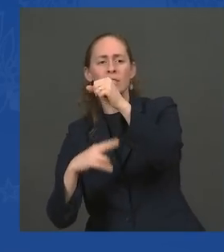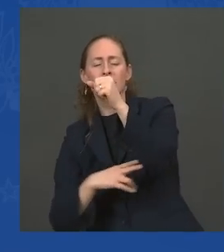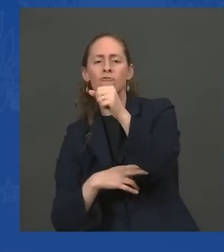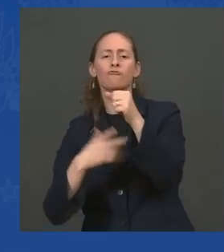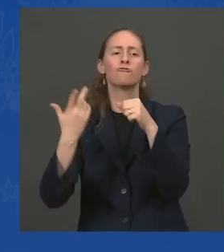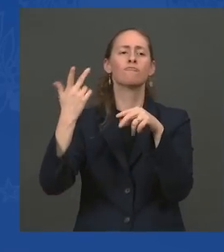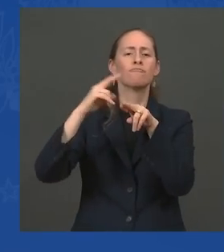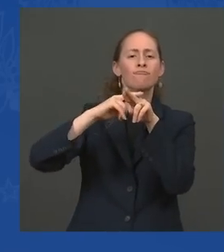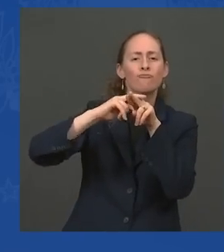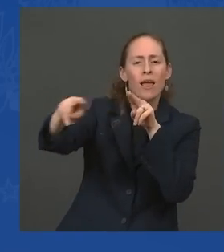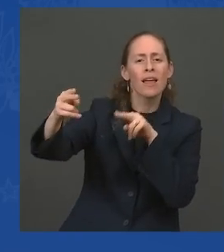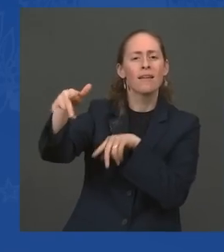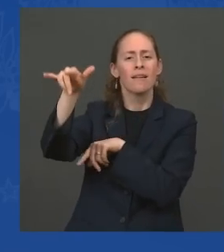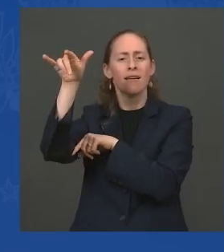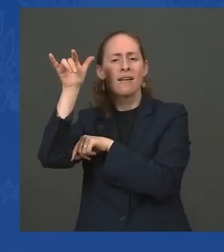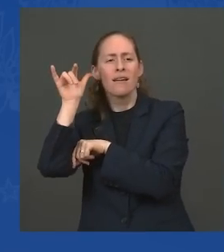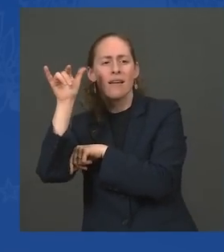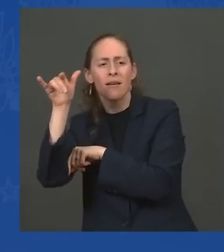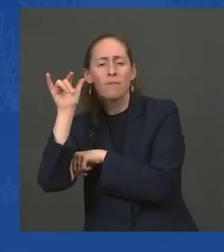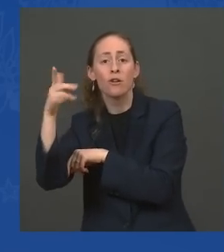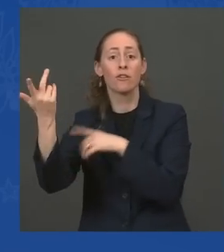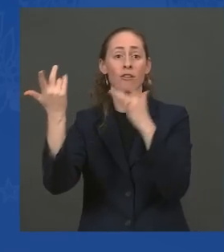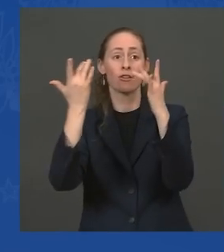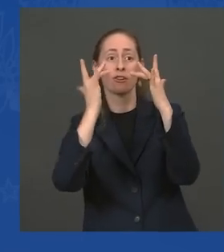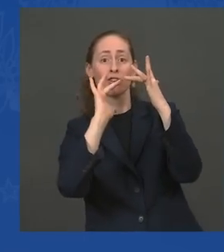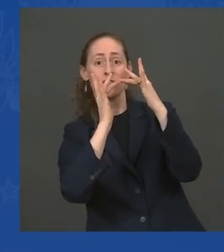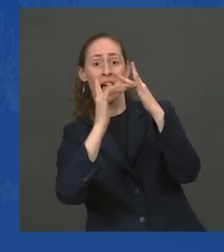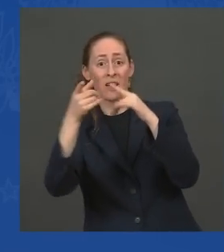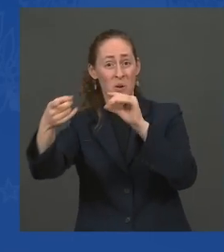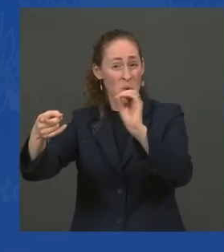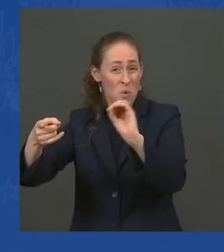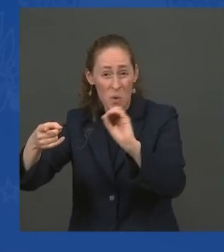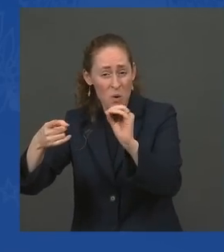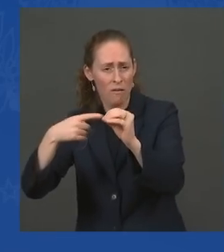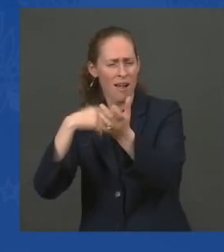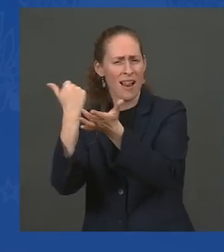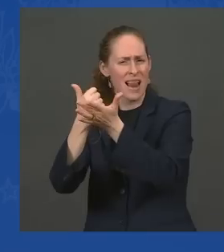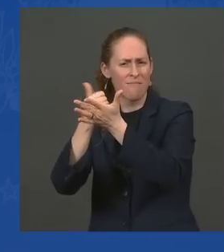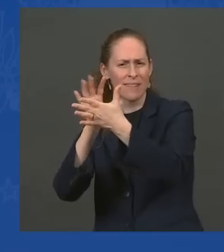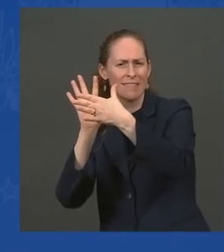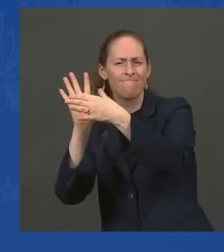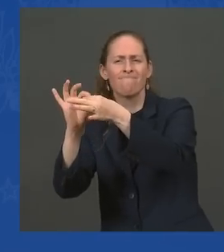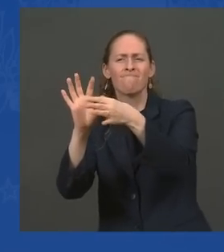high speed internet to every home and school in America. We're going to be manufacturing solar panels,